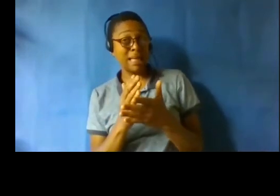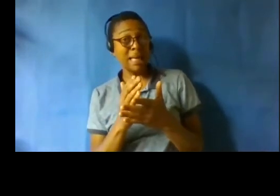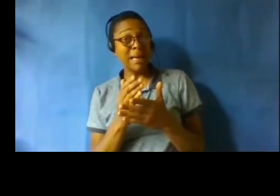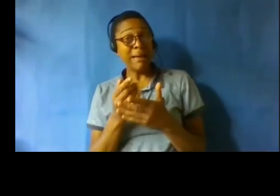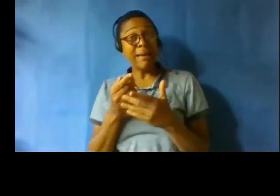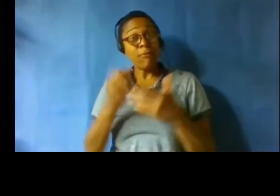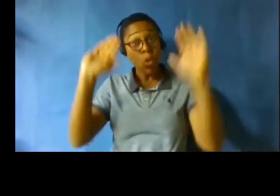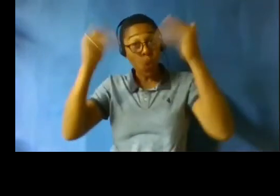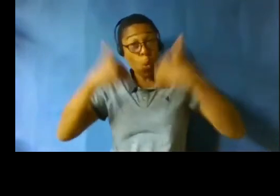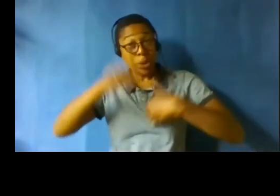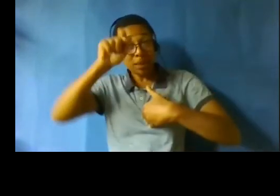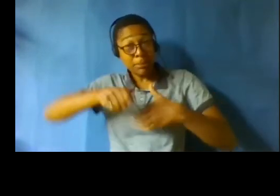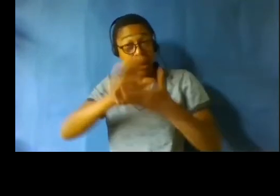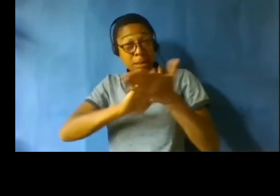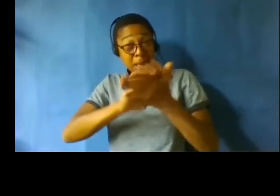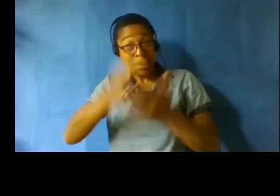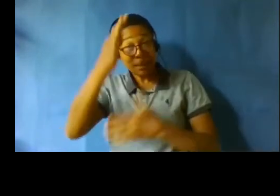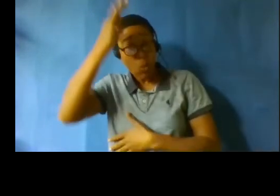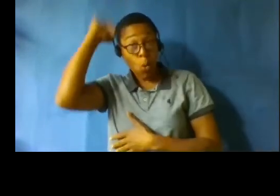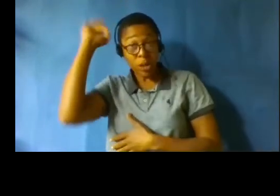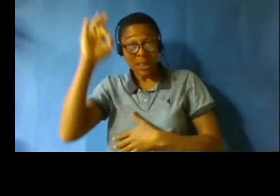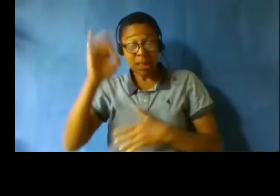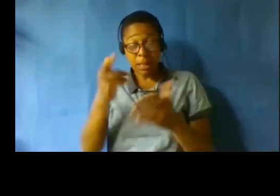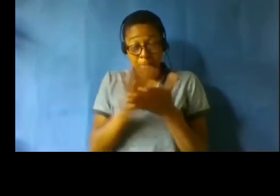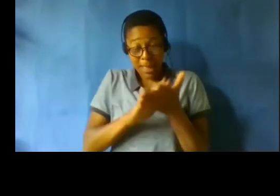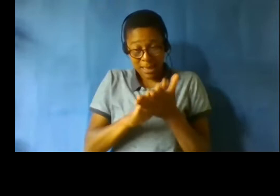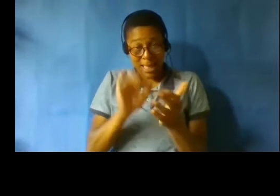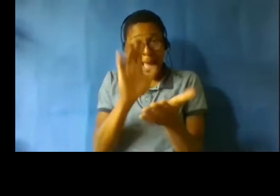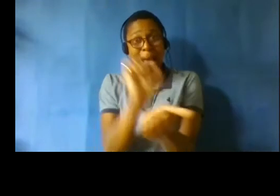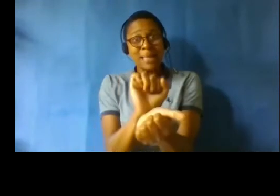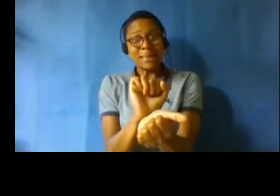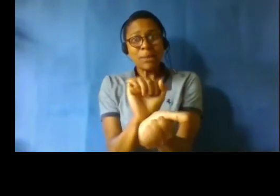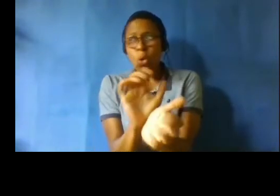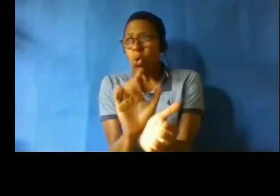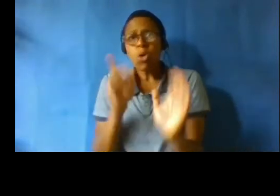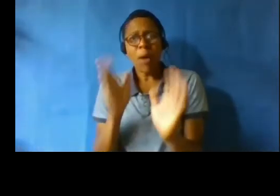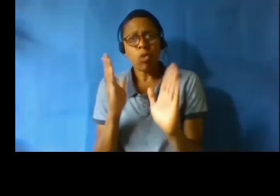culture in which masking the strategy of disguising autistic traits in order to